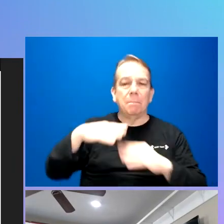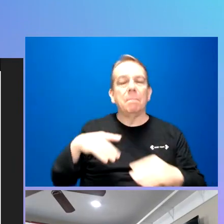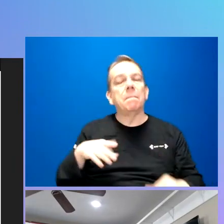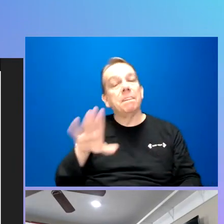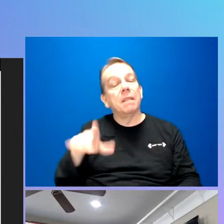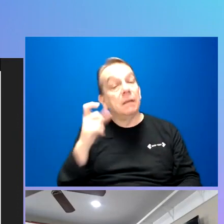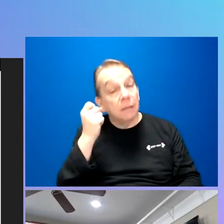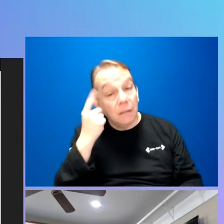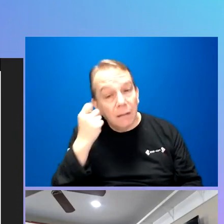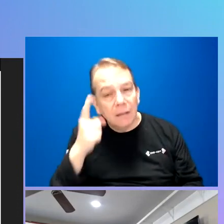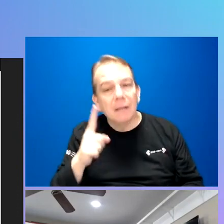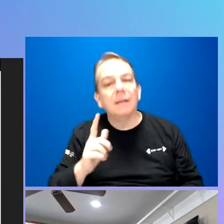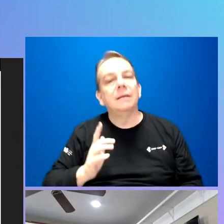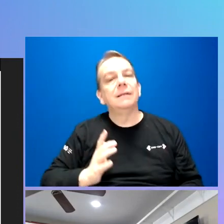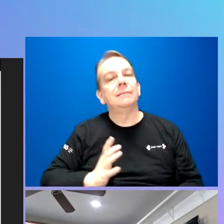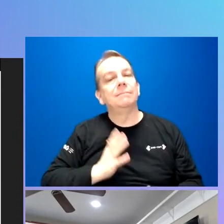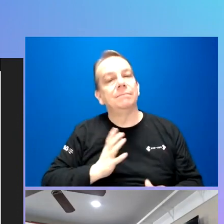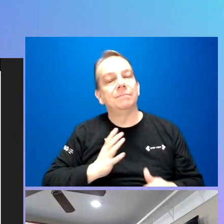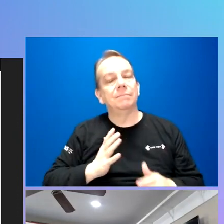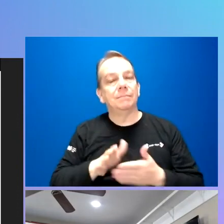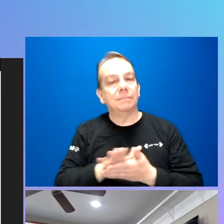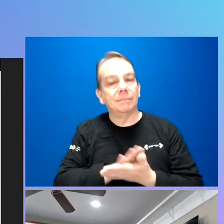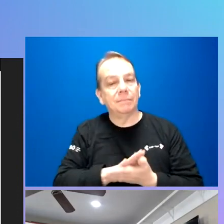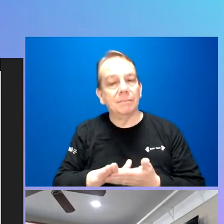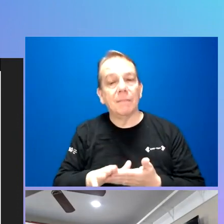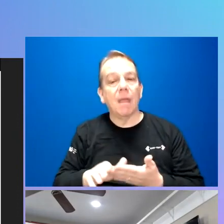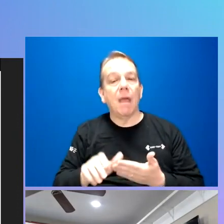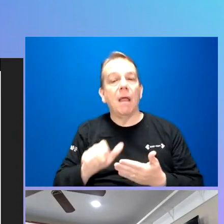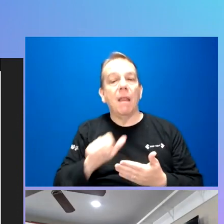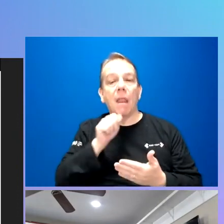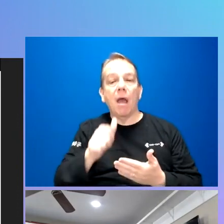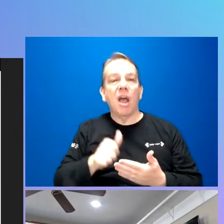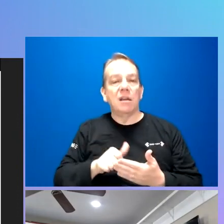though. You don't want to step on any toes. You want to be able